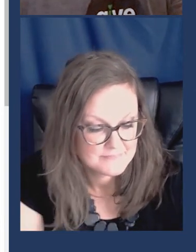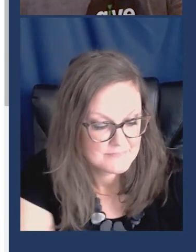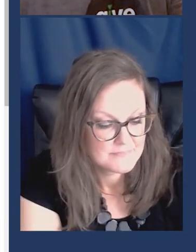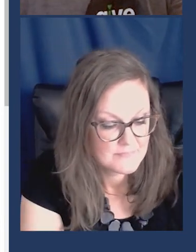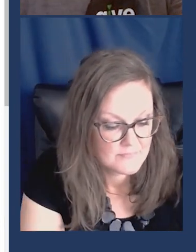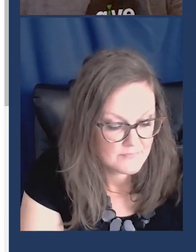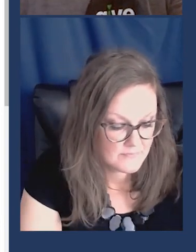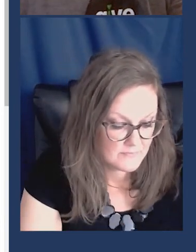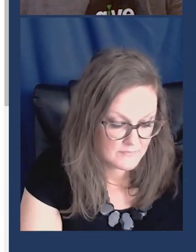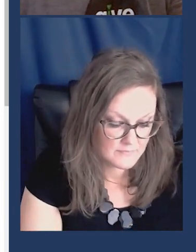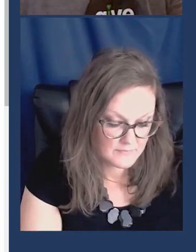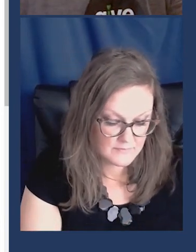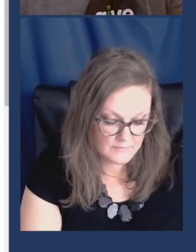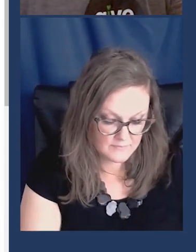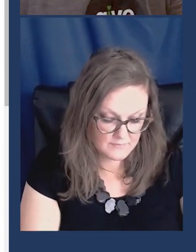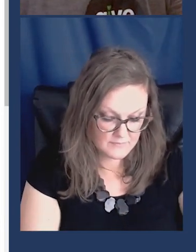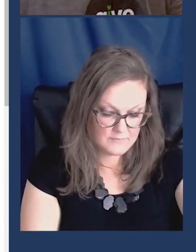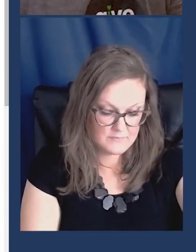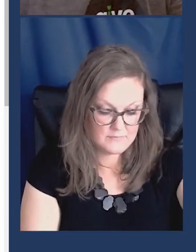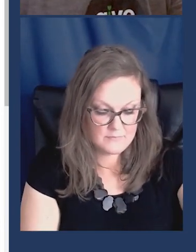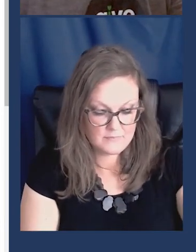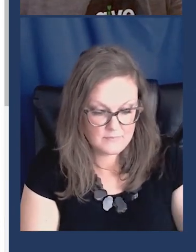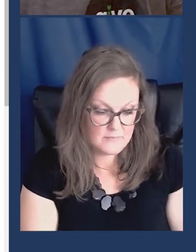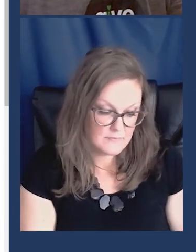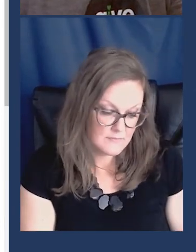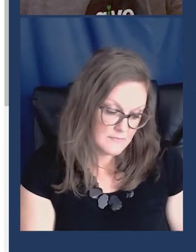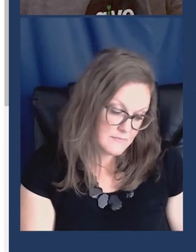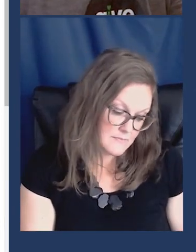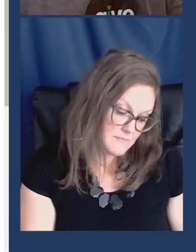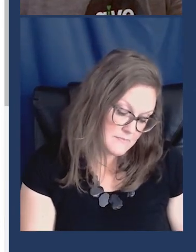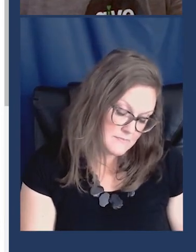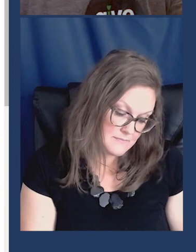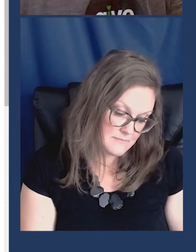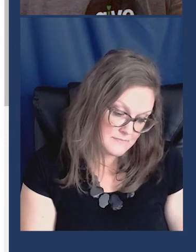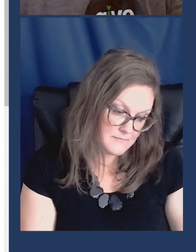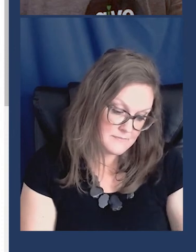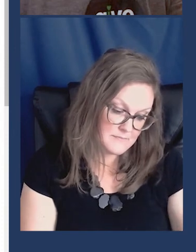let's get another score here. I really don't care if I do better or worse.